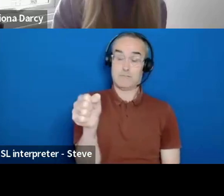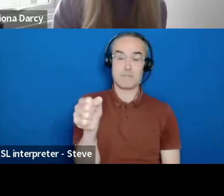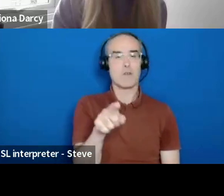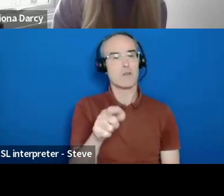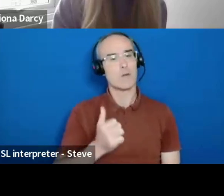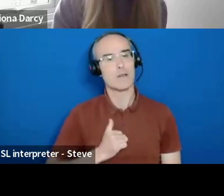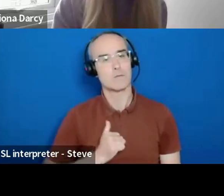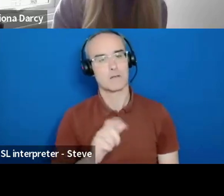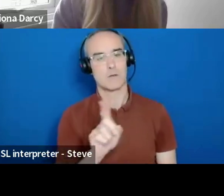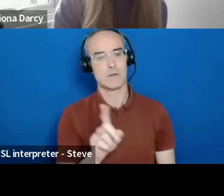Amelia: Great. Excellent. Thank you.